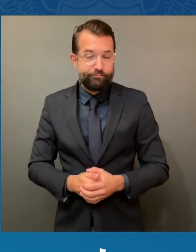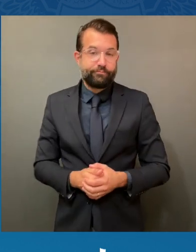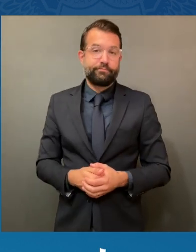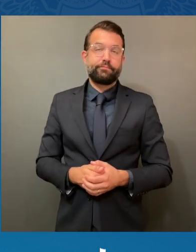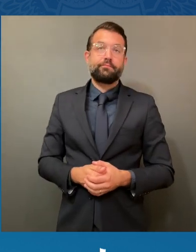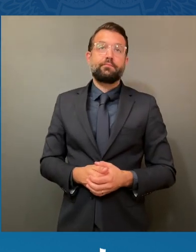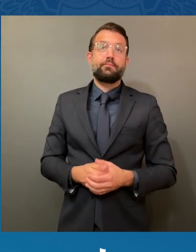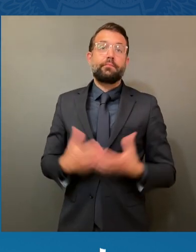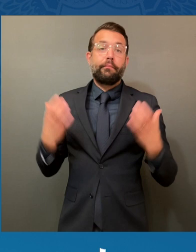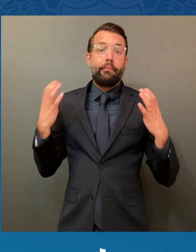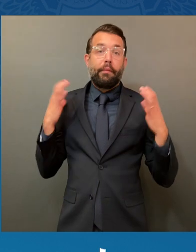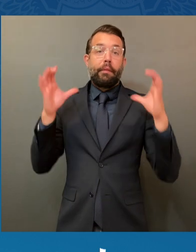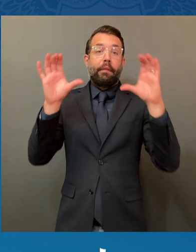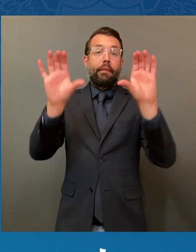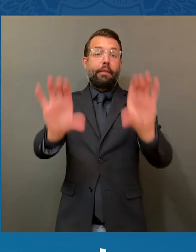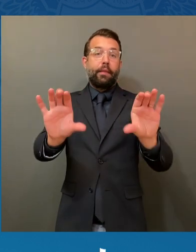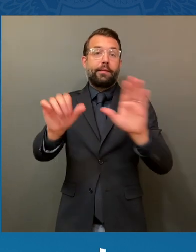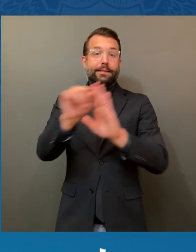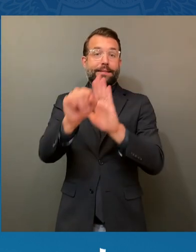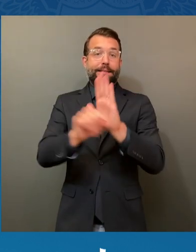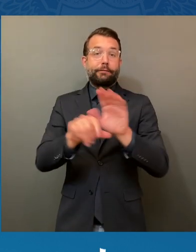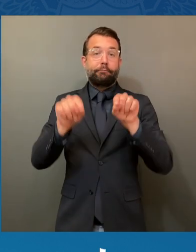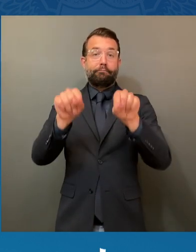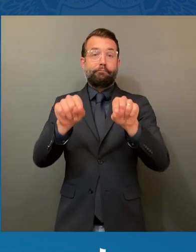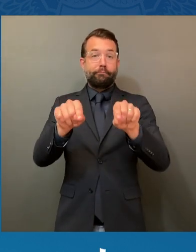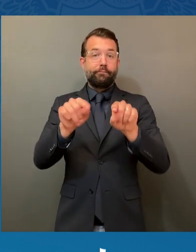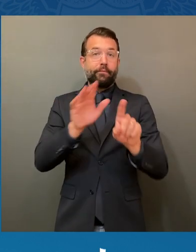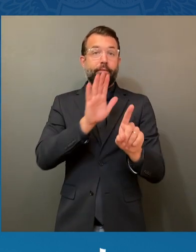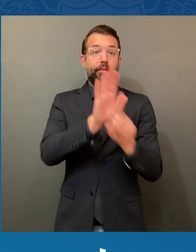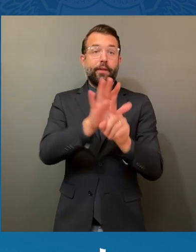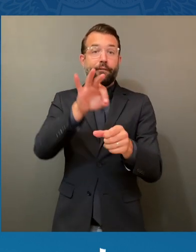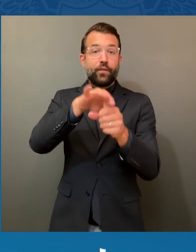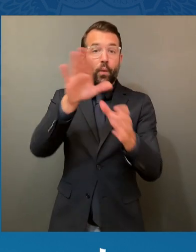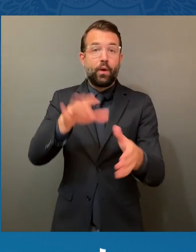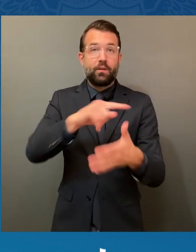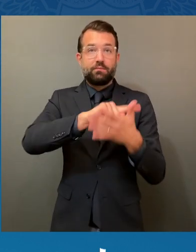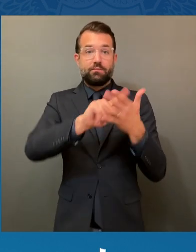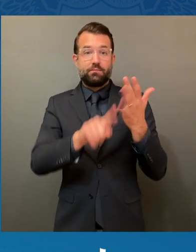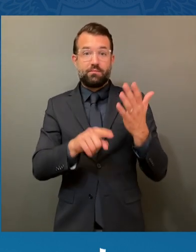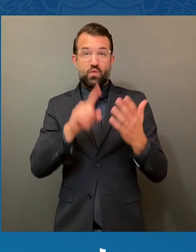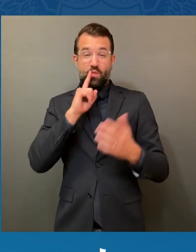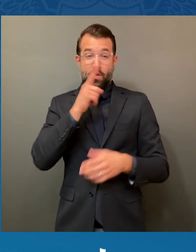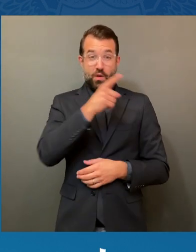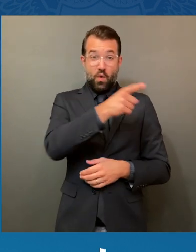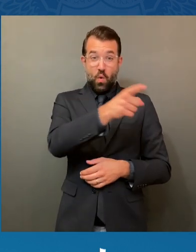to the voters in the states, these same extremist so-called leaders